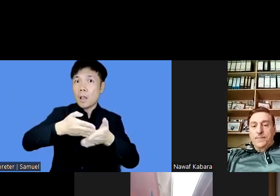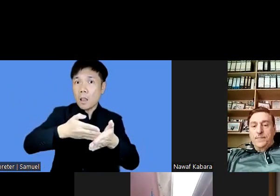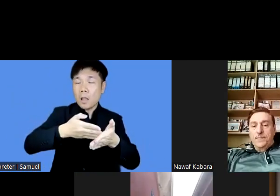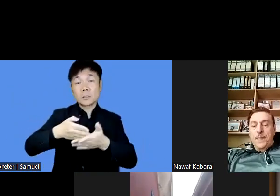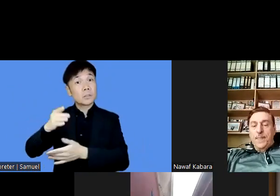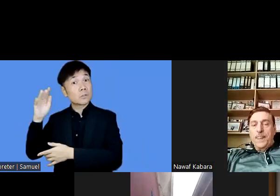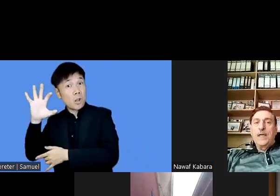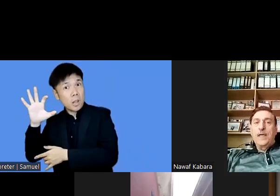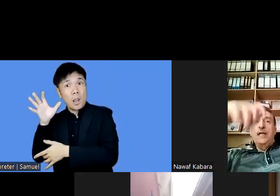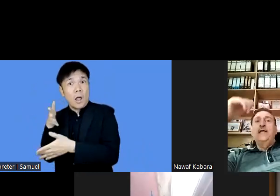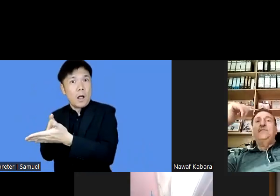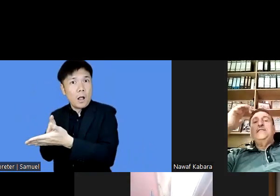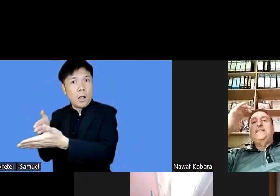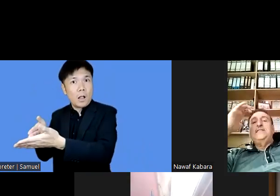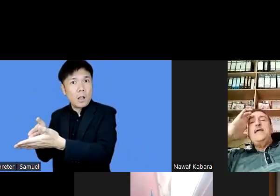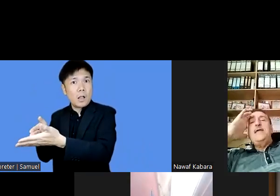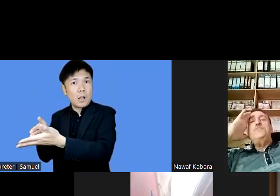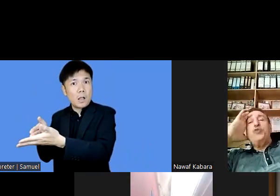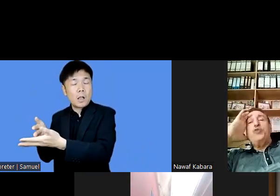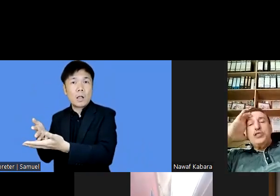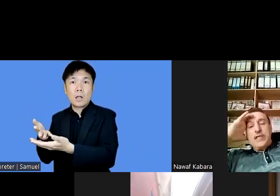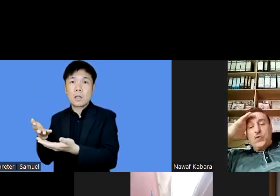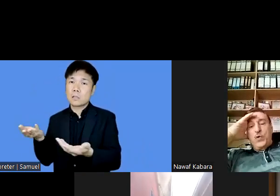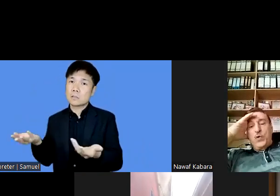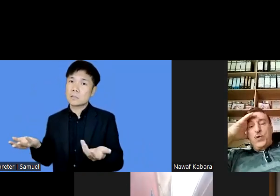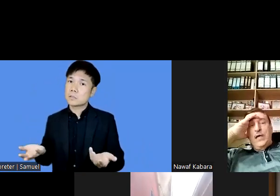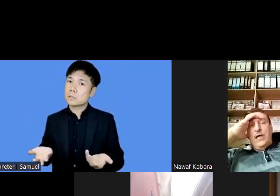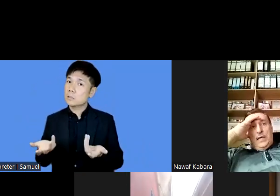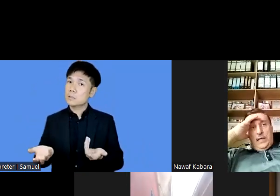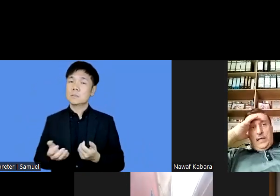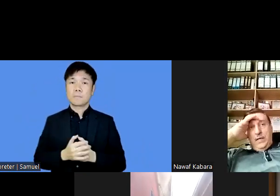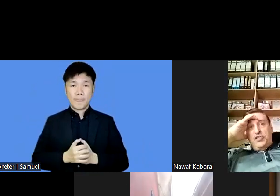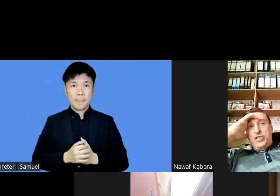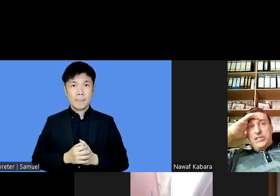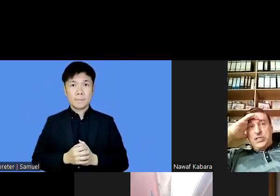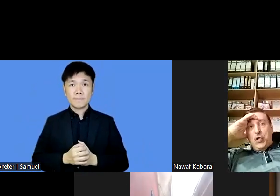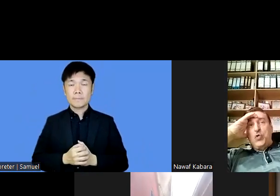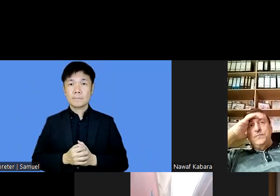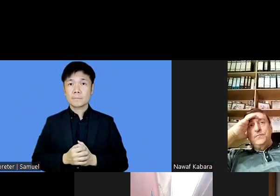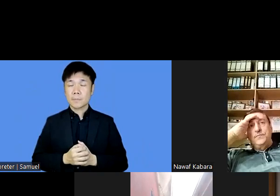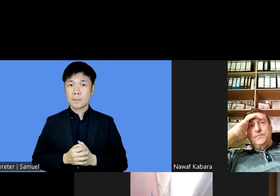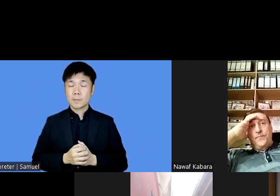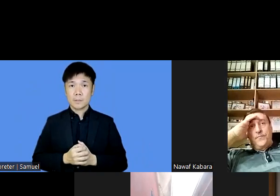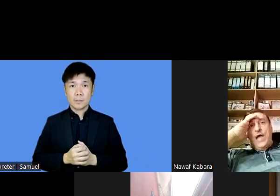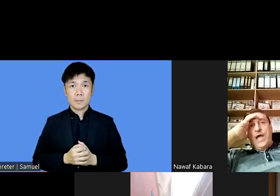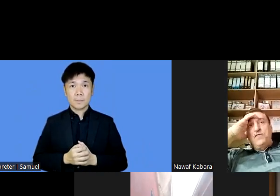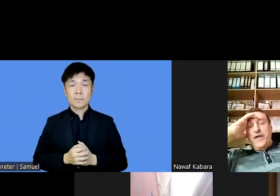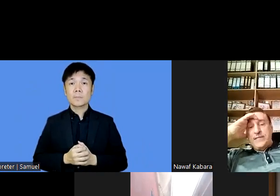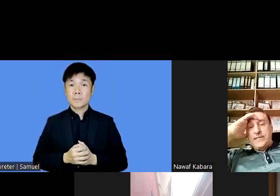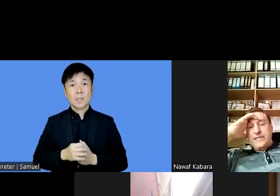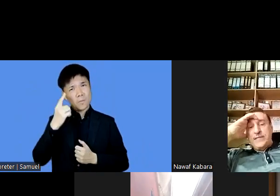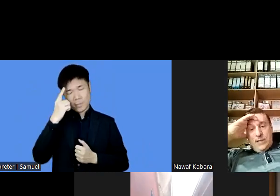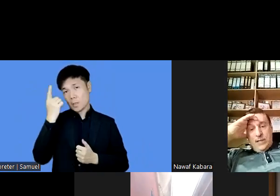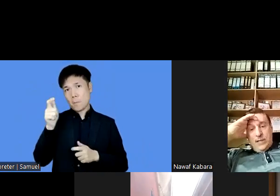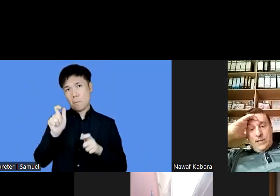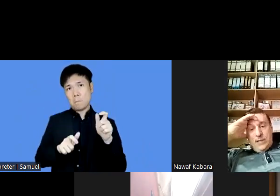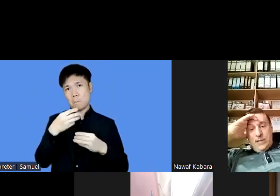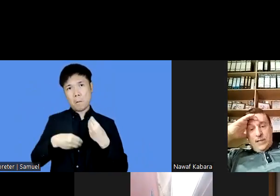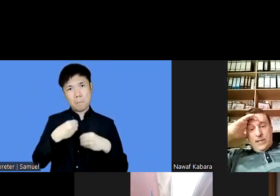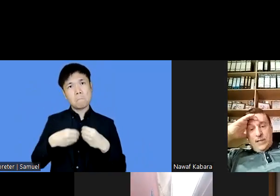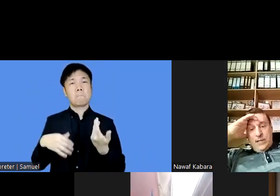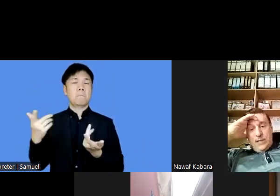This is the same situation that we saw and faced in the crisis.